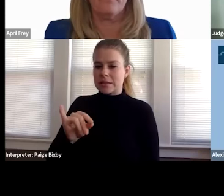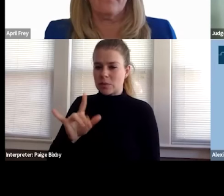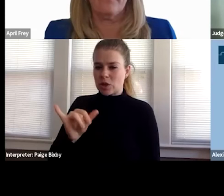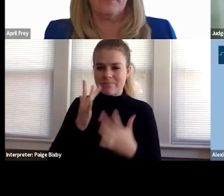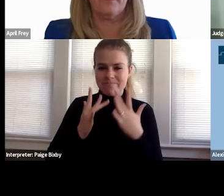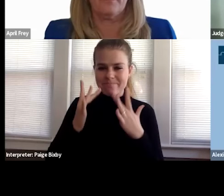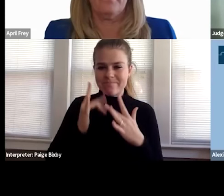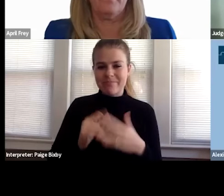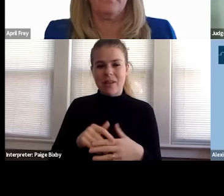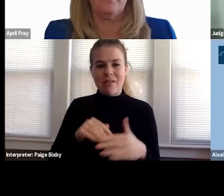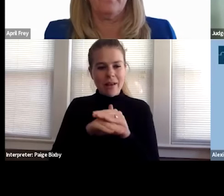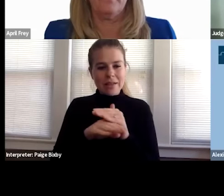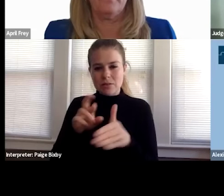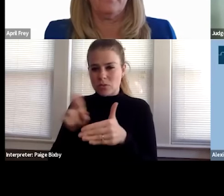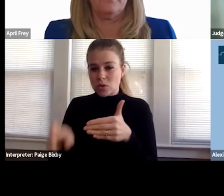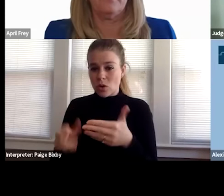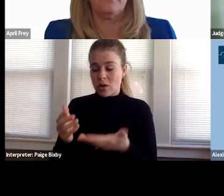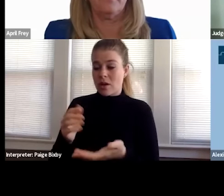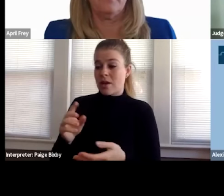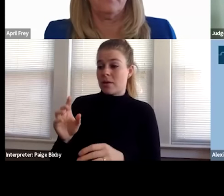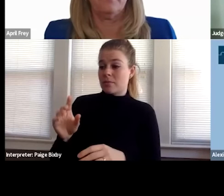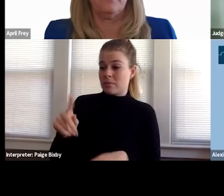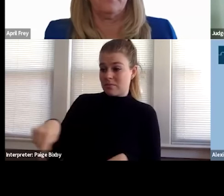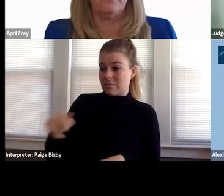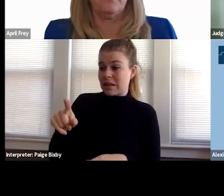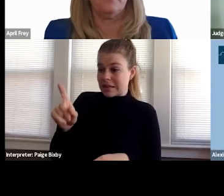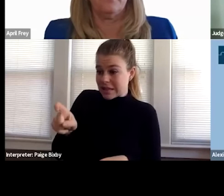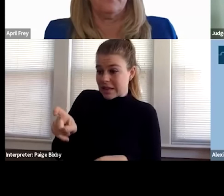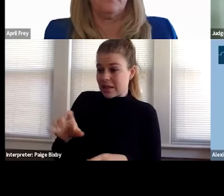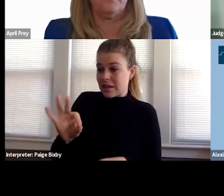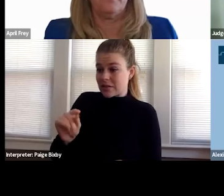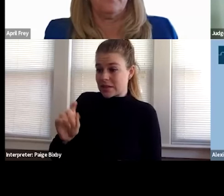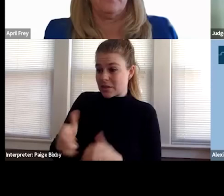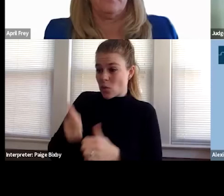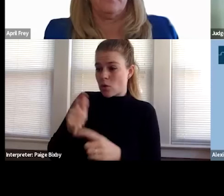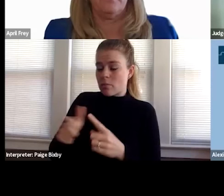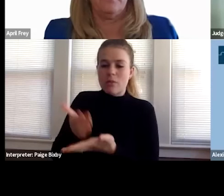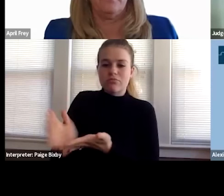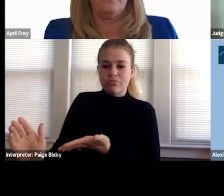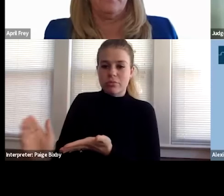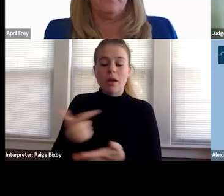excluding families that need the family treatment court the most. So I encourage you to take a look at your criteria,